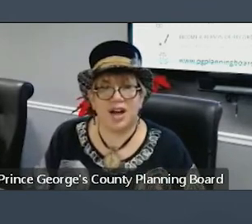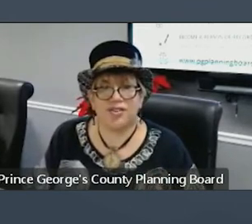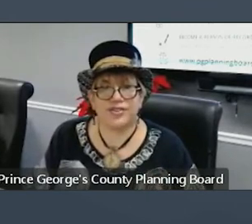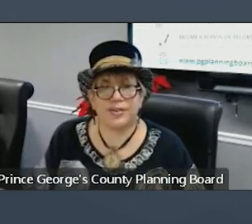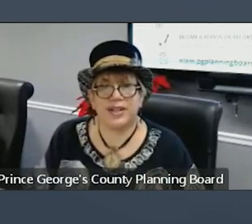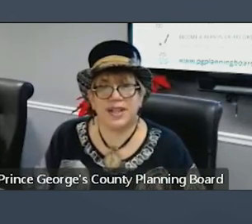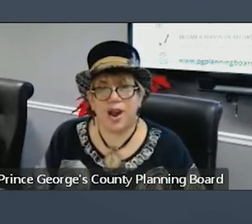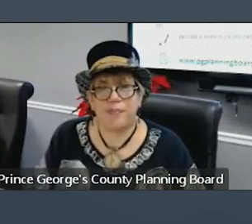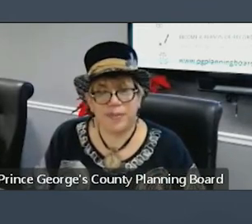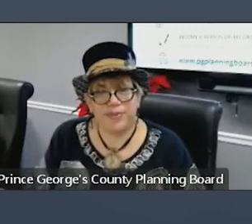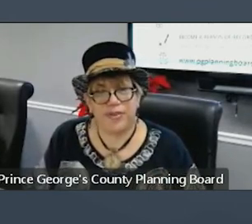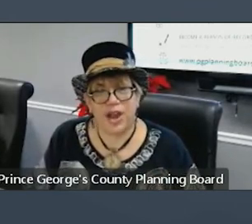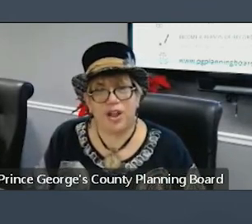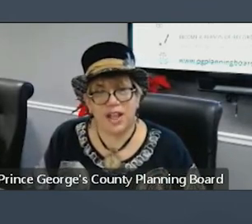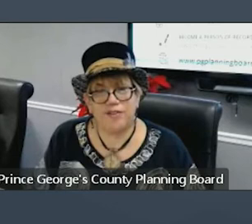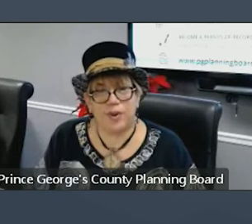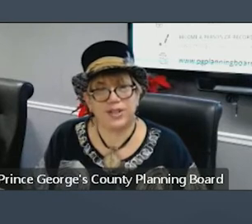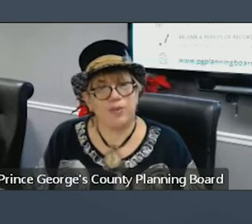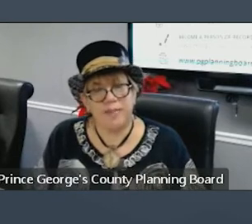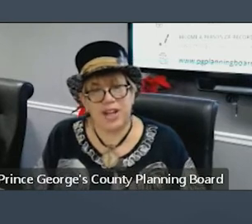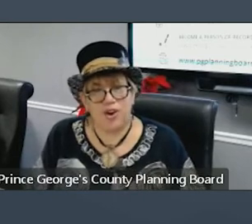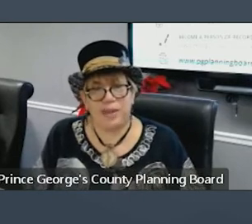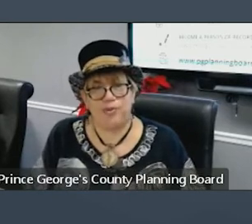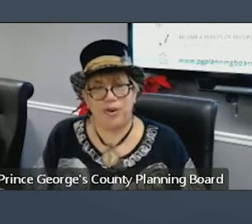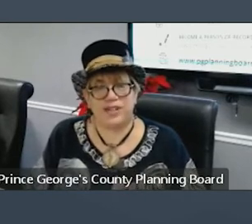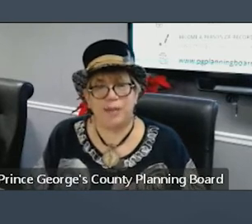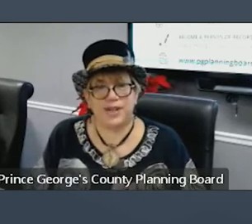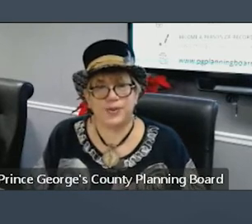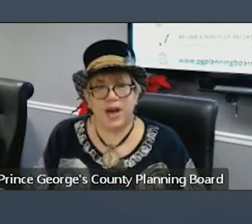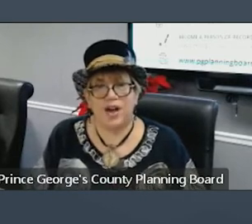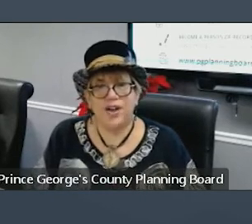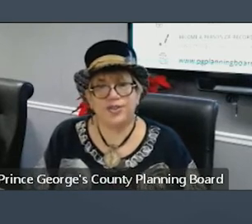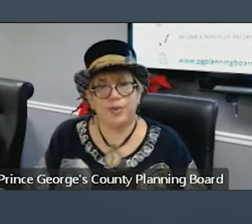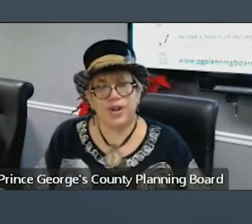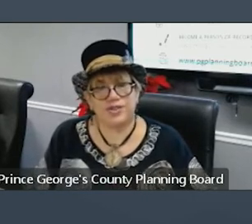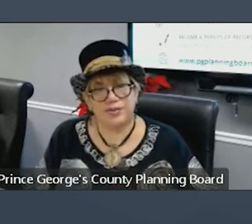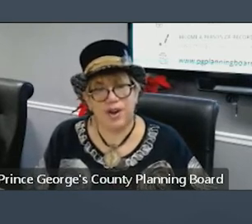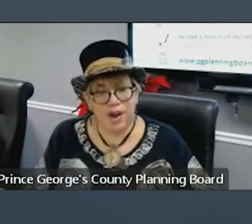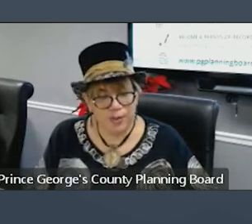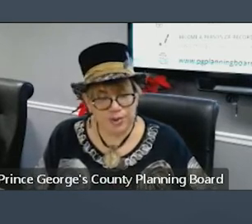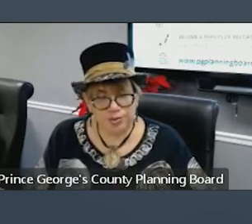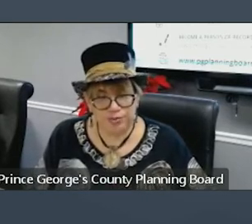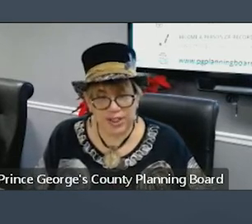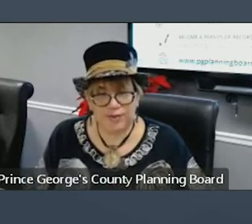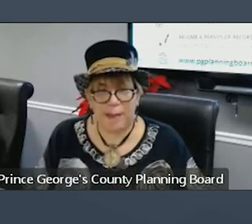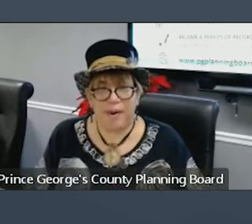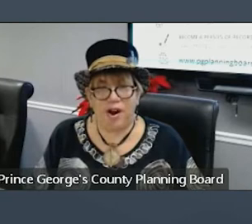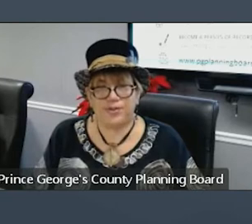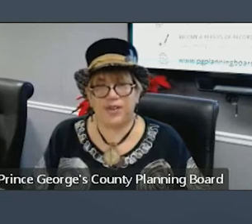I mean, they are people. They're our loved ones. And we may know people who have succumbed as well. So we want to, to really wrap our arms around this,